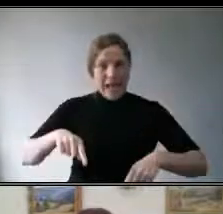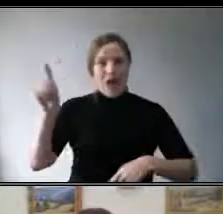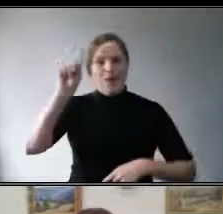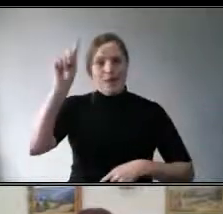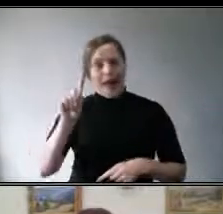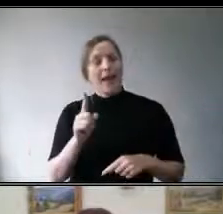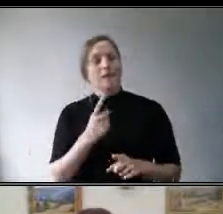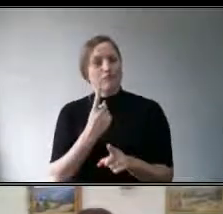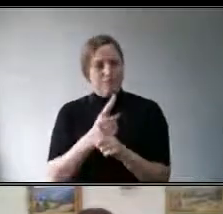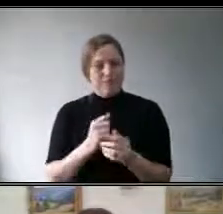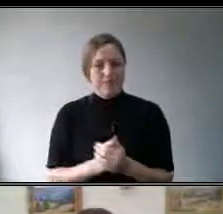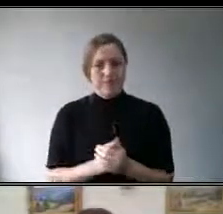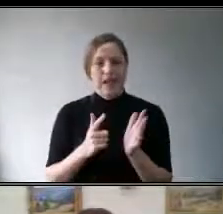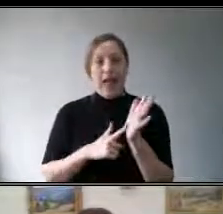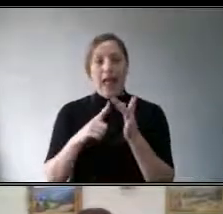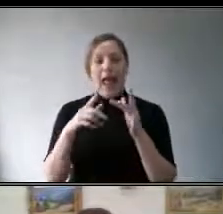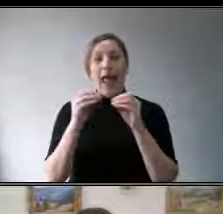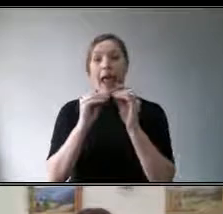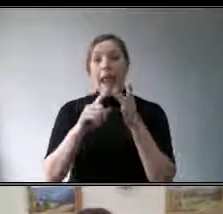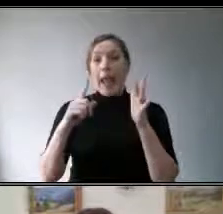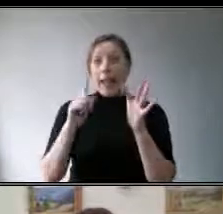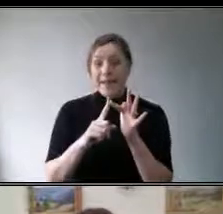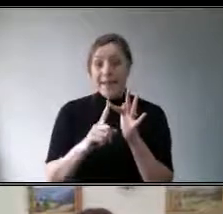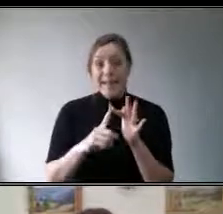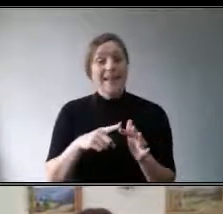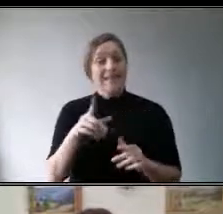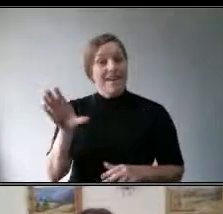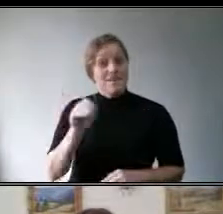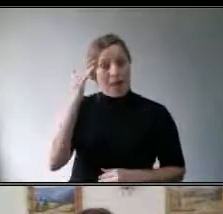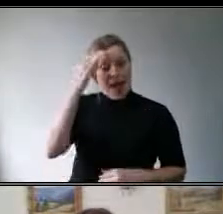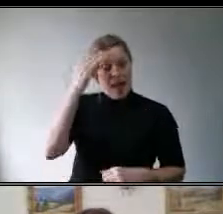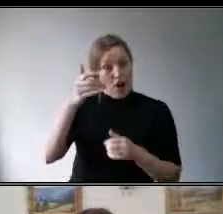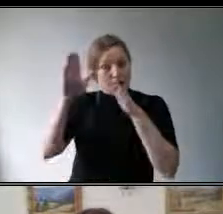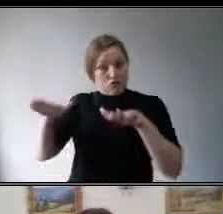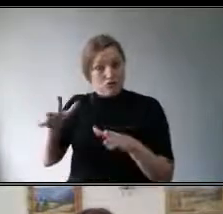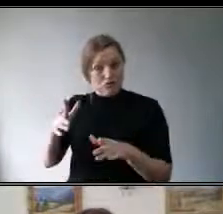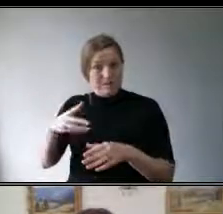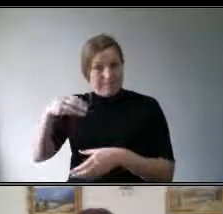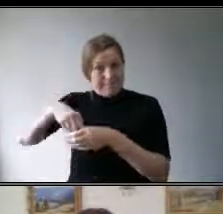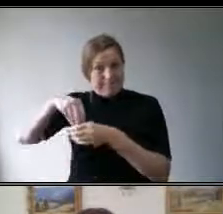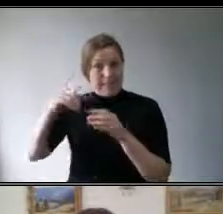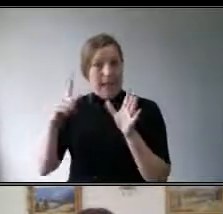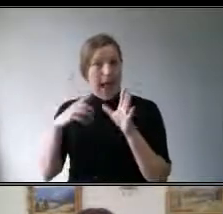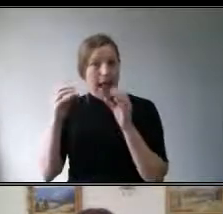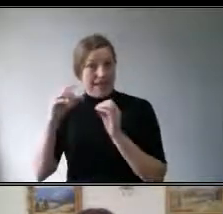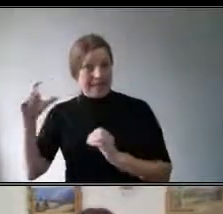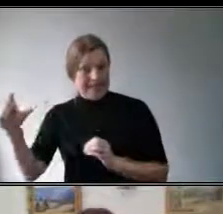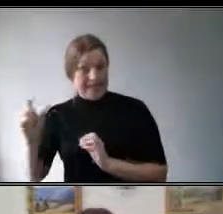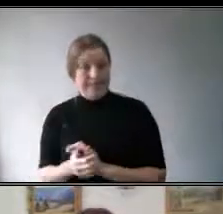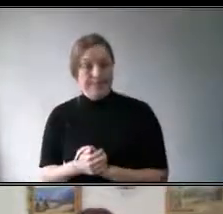doherty who's head of children's content at abc by janelle ryan whose accessibility operations